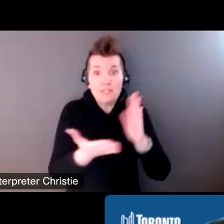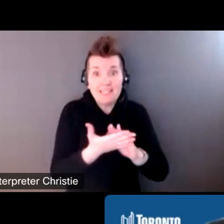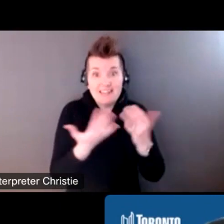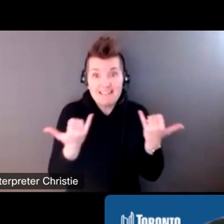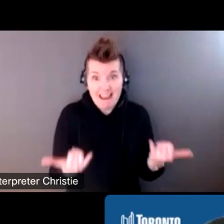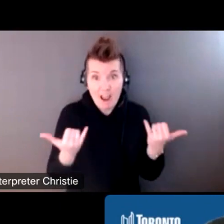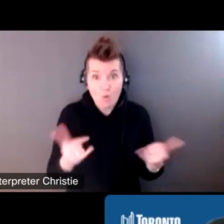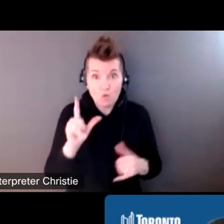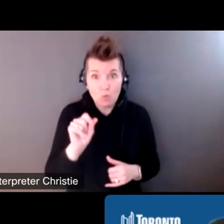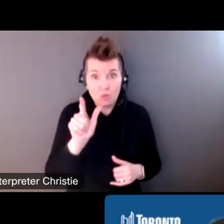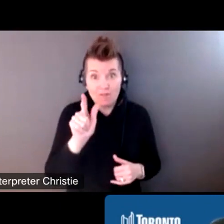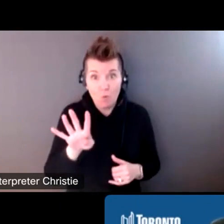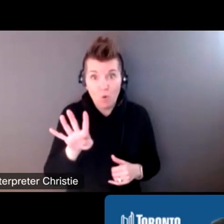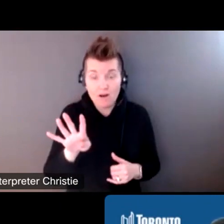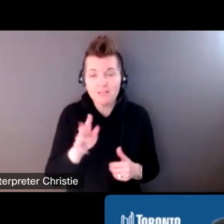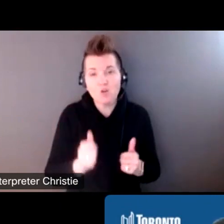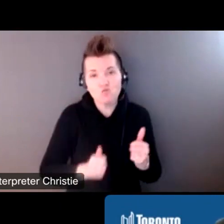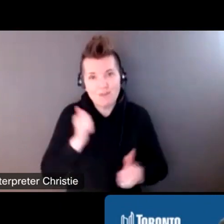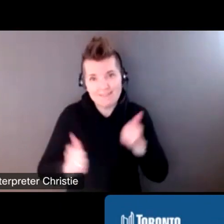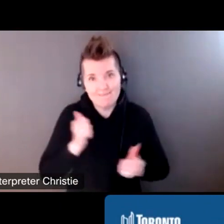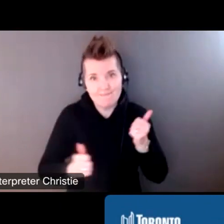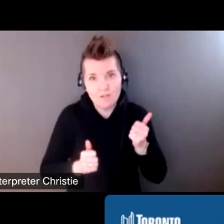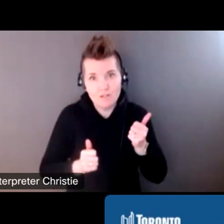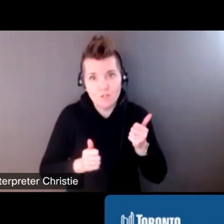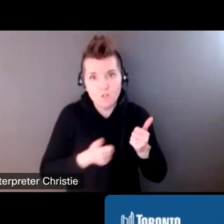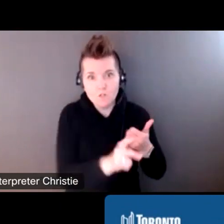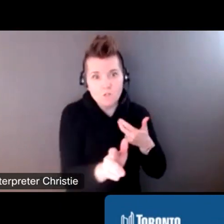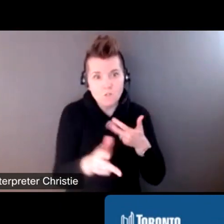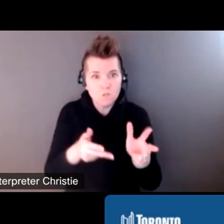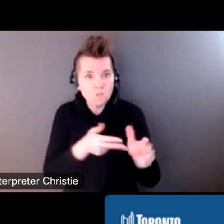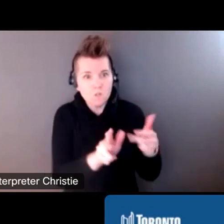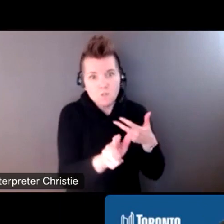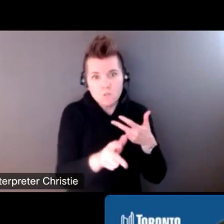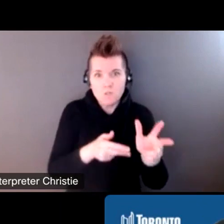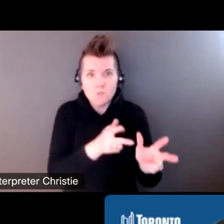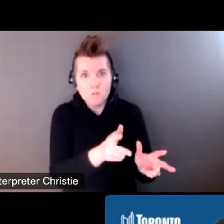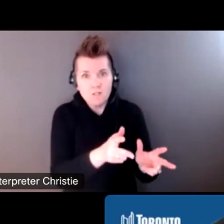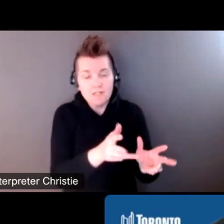And as a result, it's not enough to say, well, legally, technically that's okay.